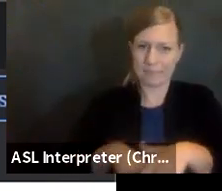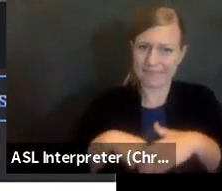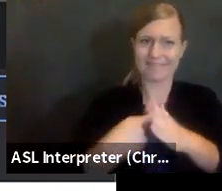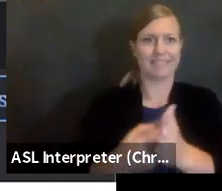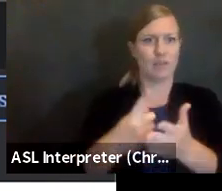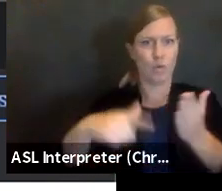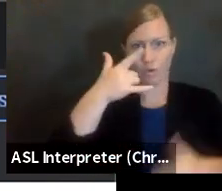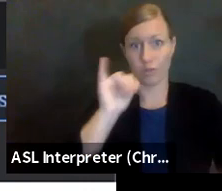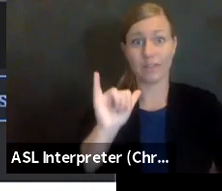ESD 112 - Katherine Livick: I have my